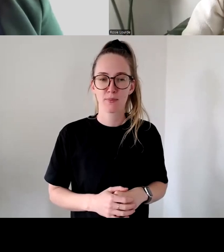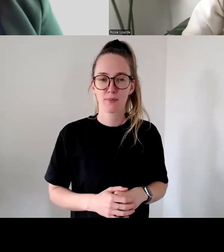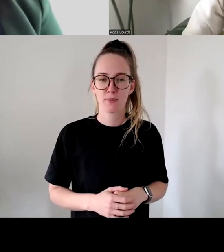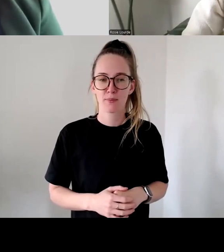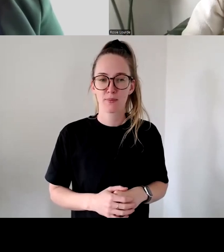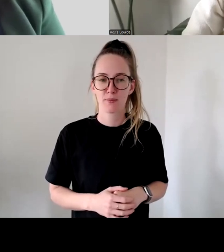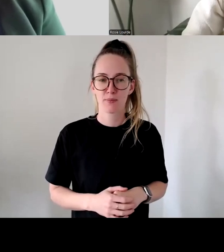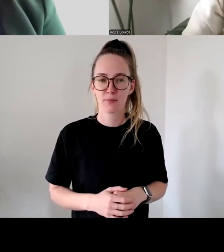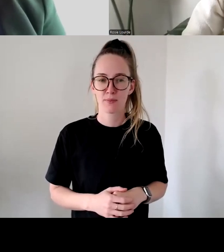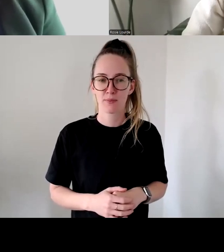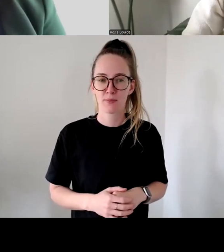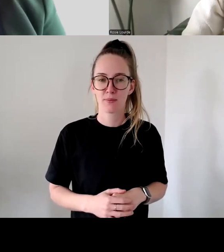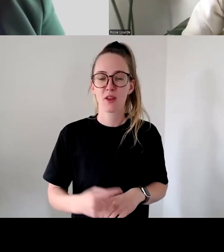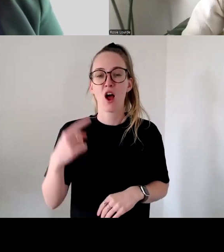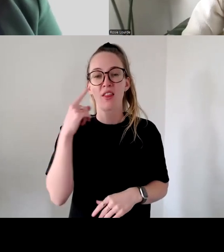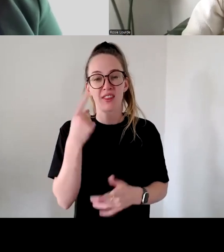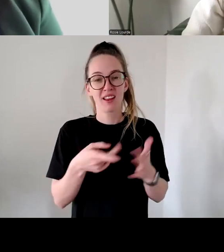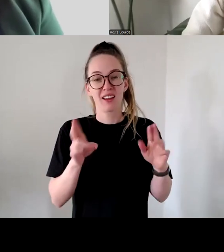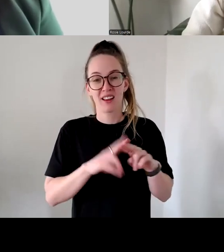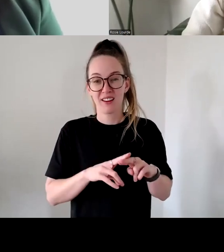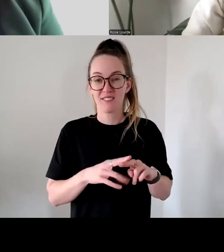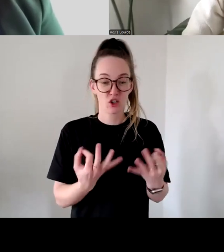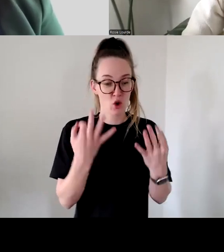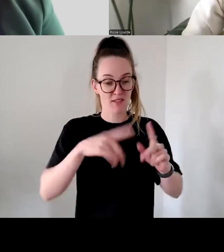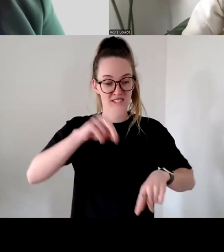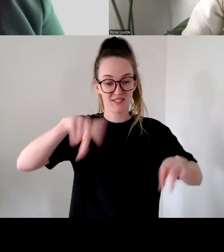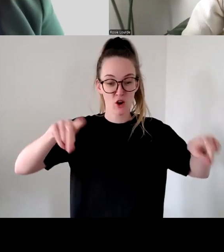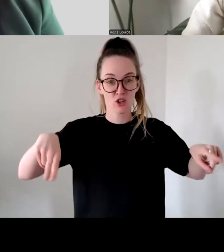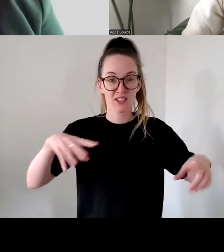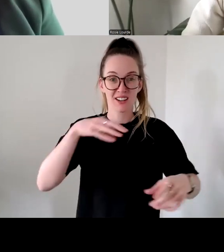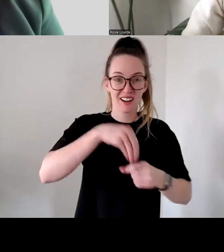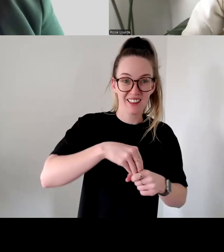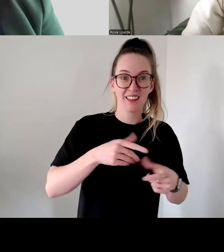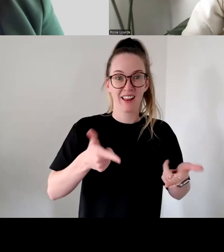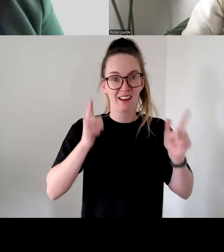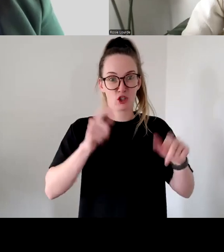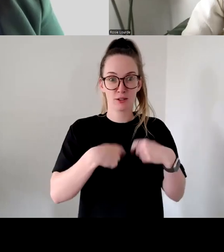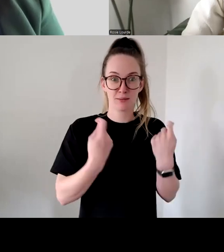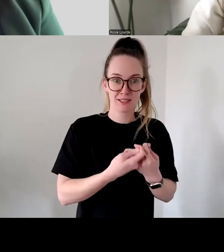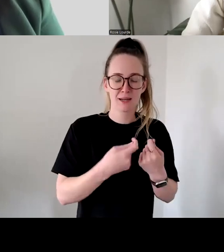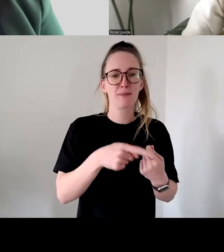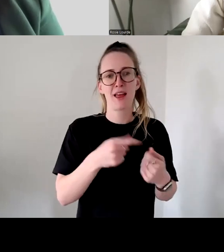that creates additional risk, if, it's a very, it's been a very one-dimensional